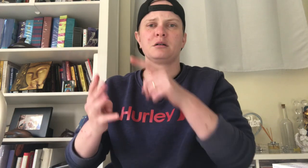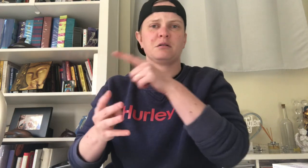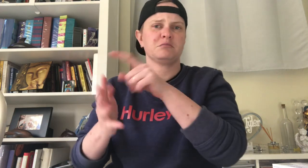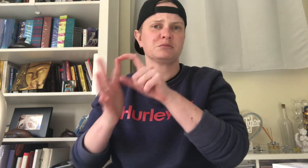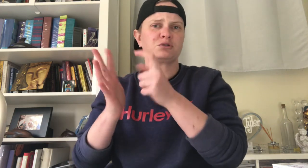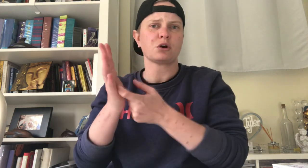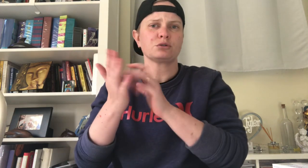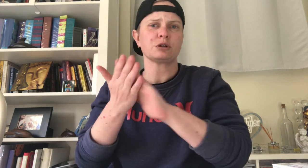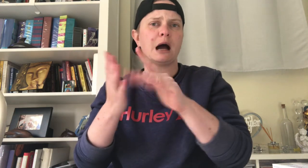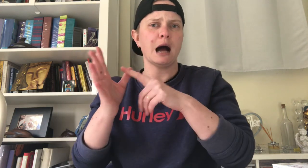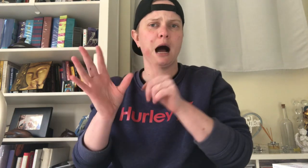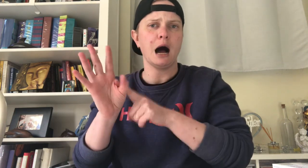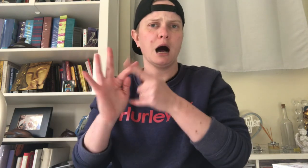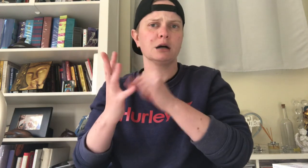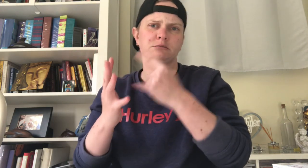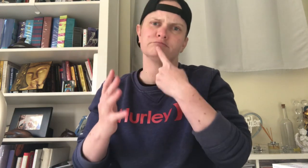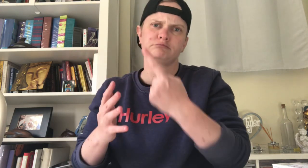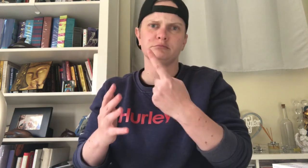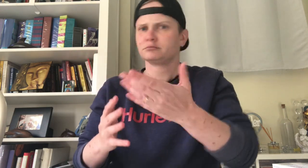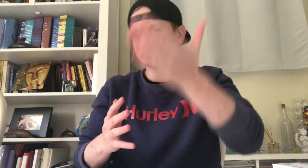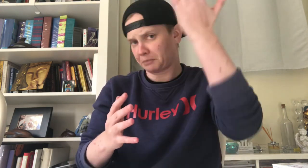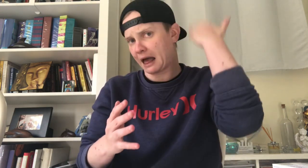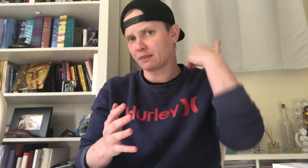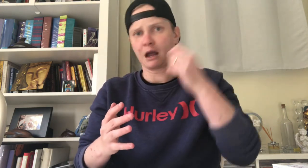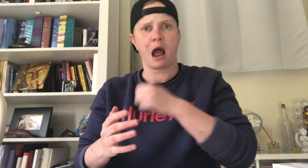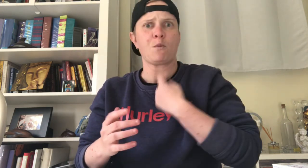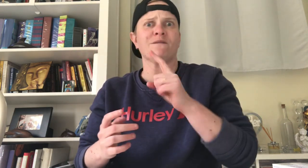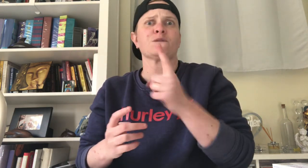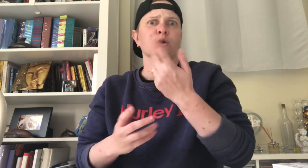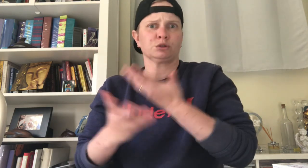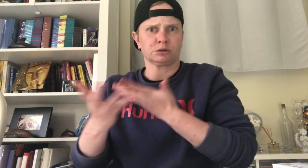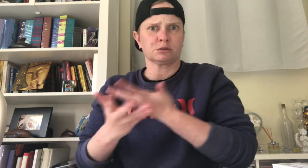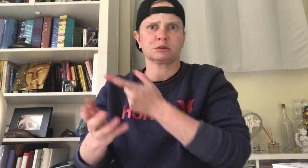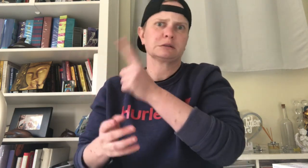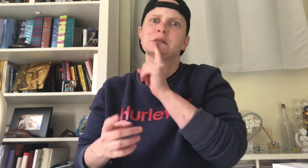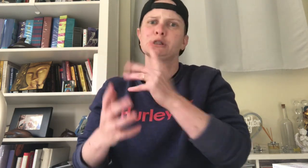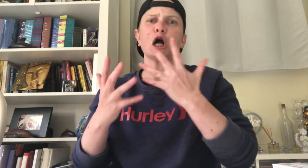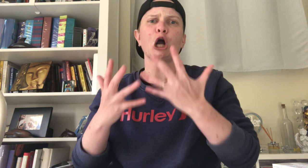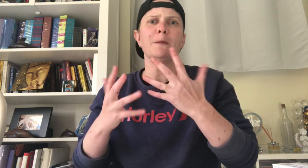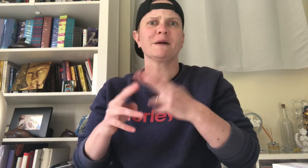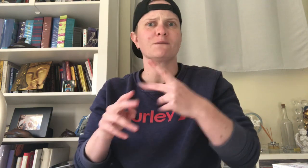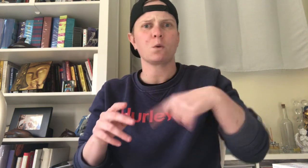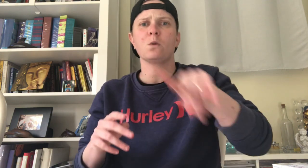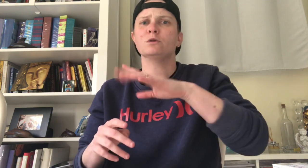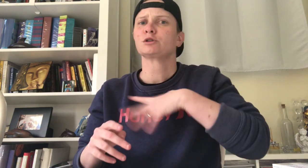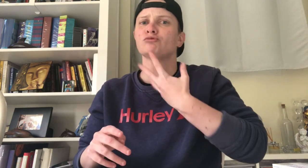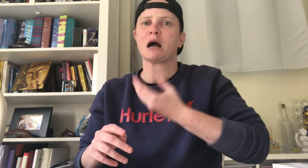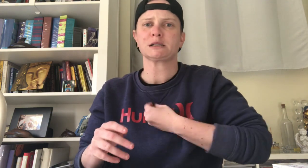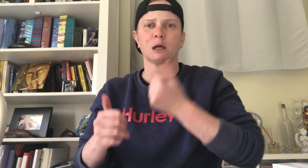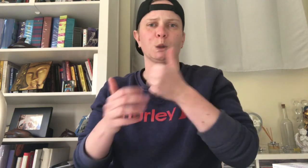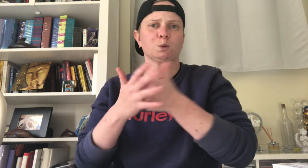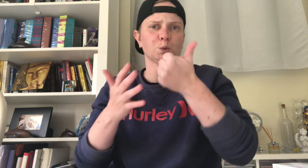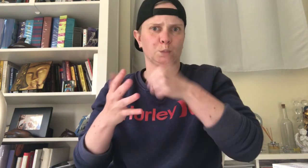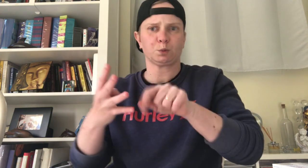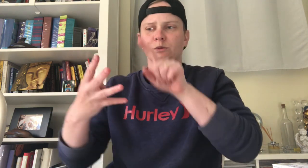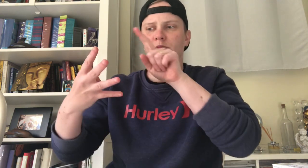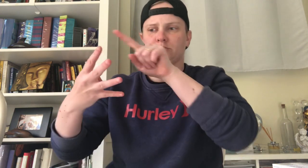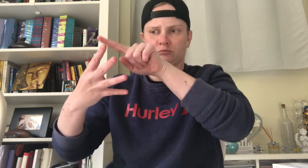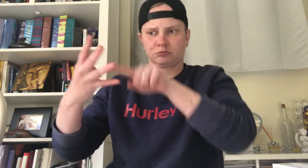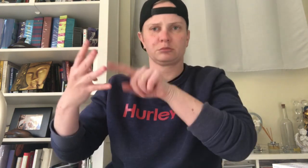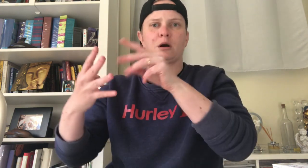Back in my first appointment with Dr Hayes, he told me it is common for most transgender people to start this plan